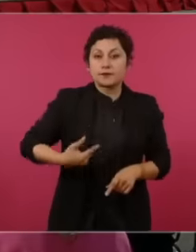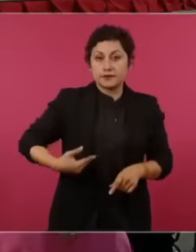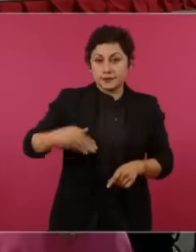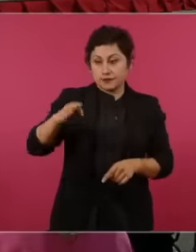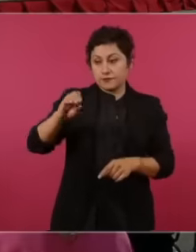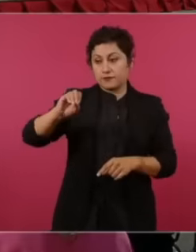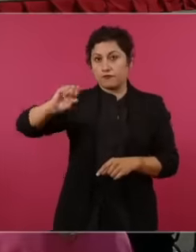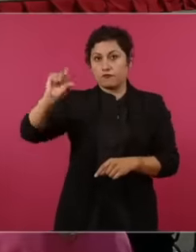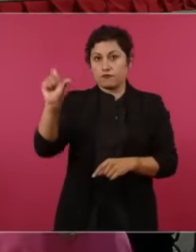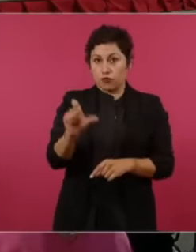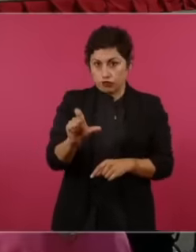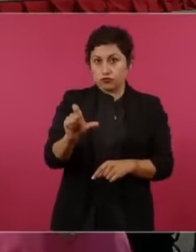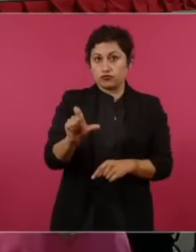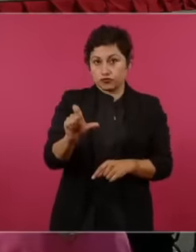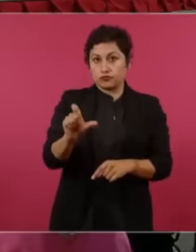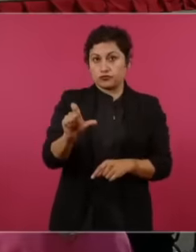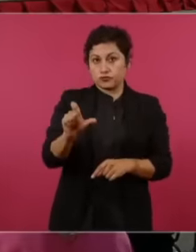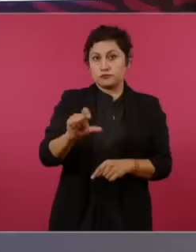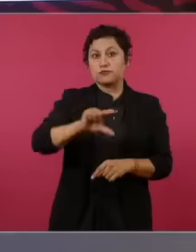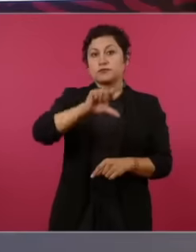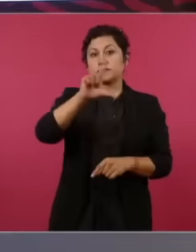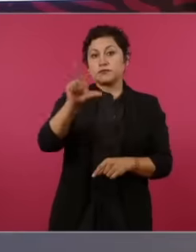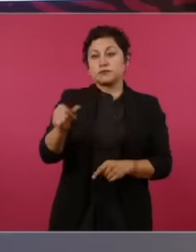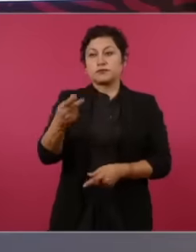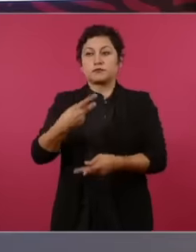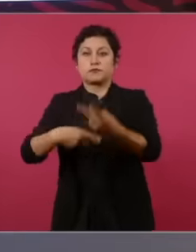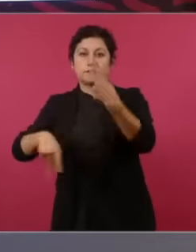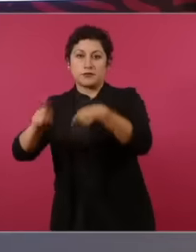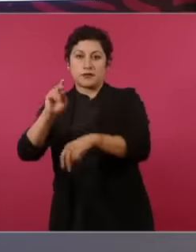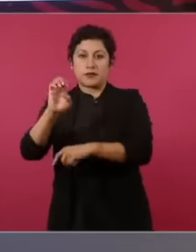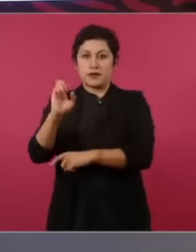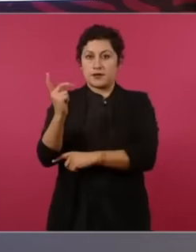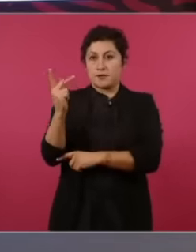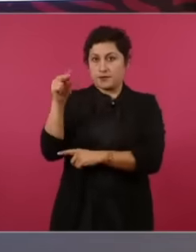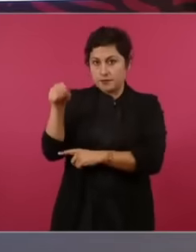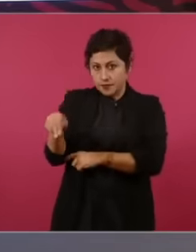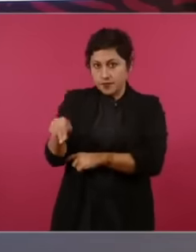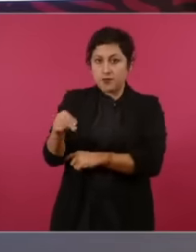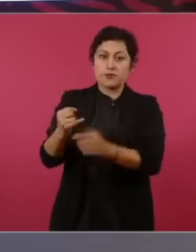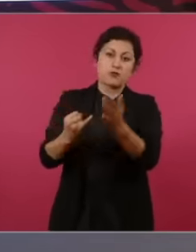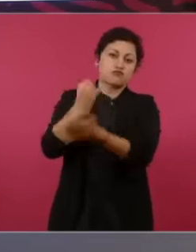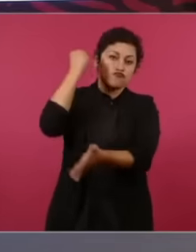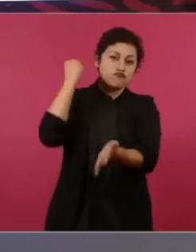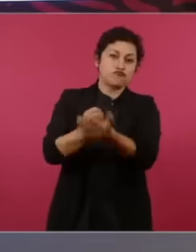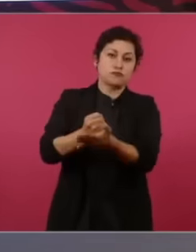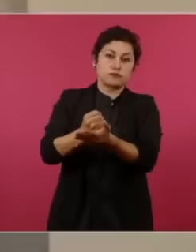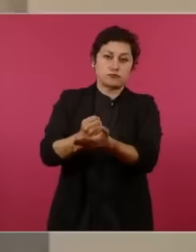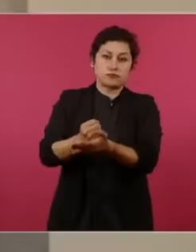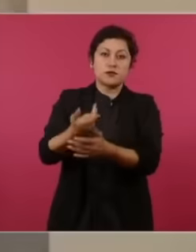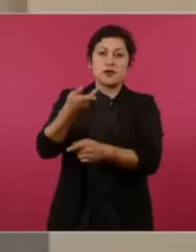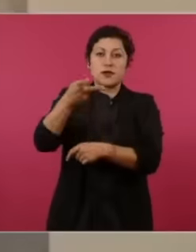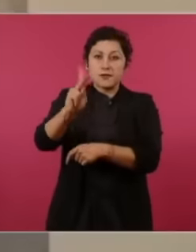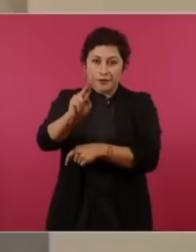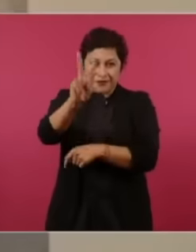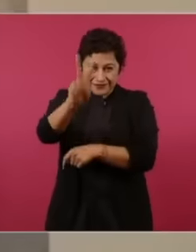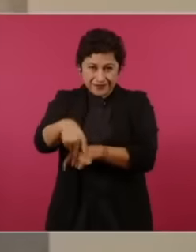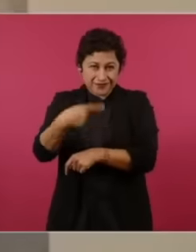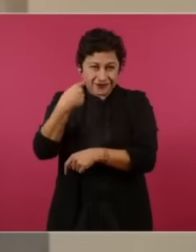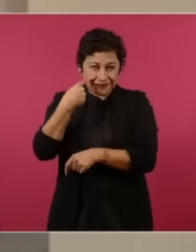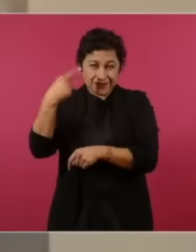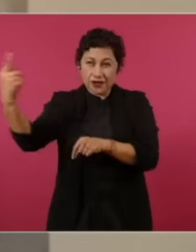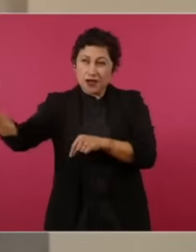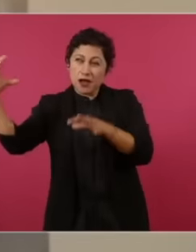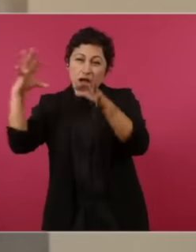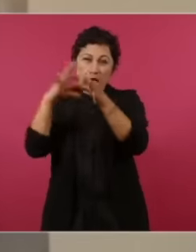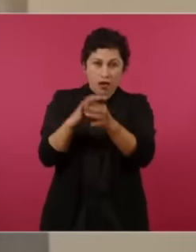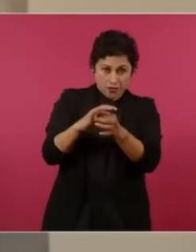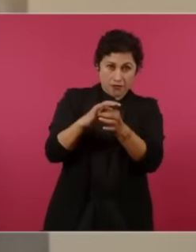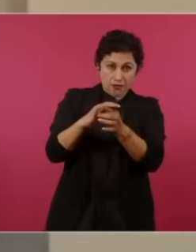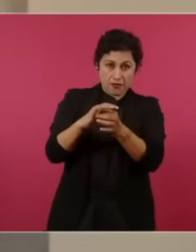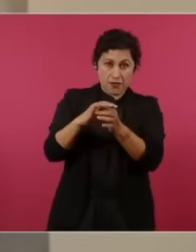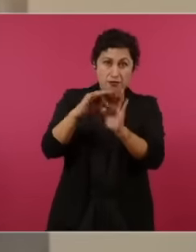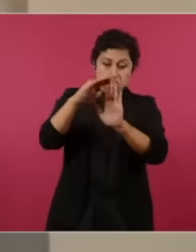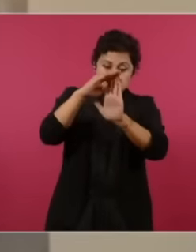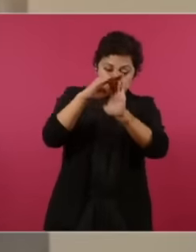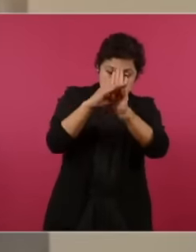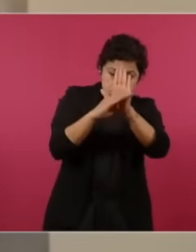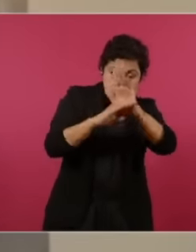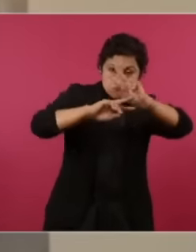then Peña comes and executes them but it is the agenda imposed from